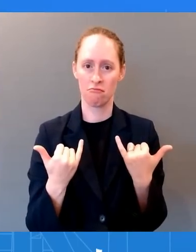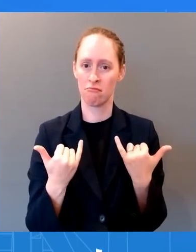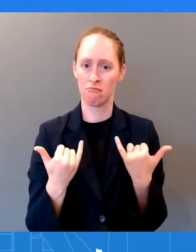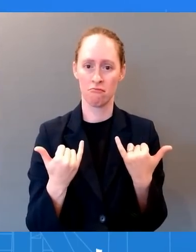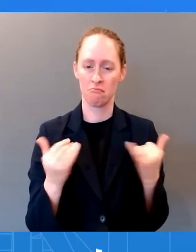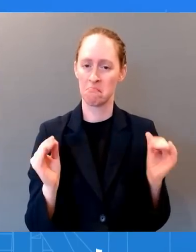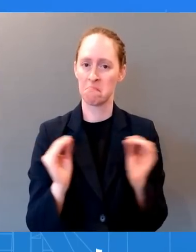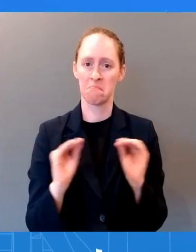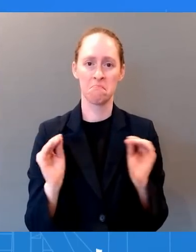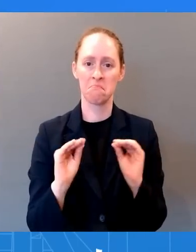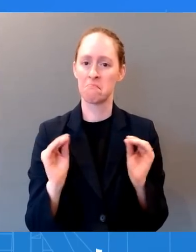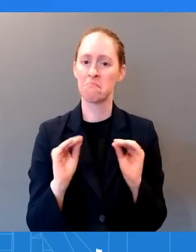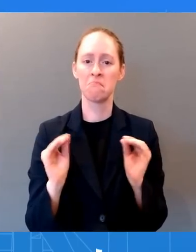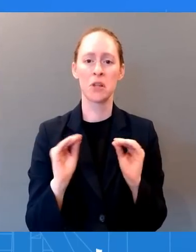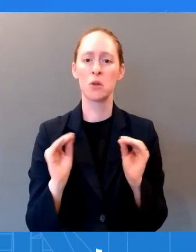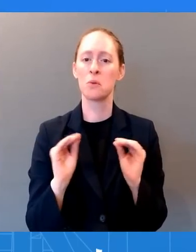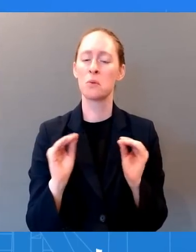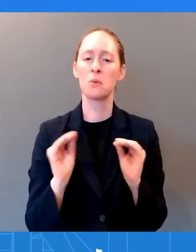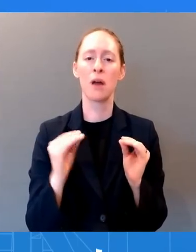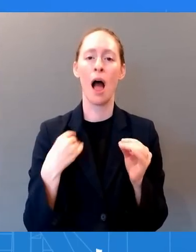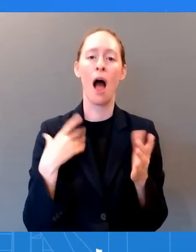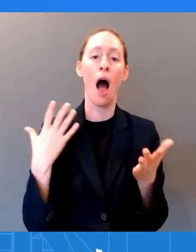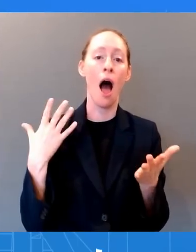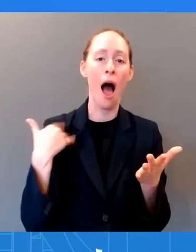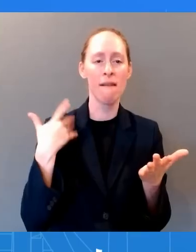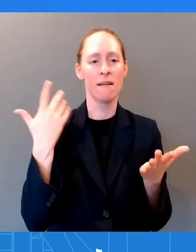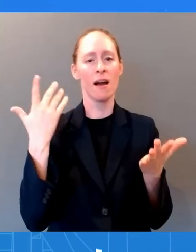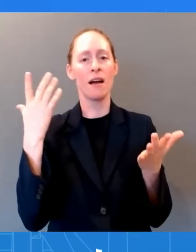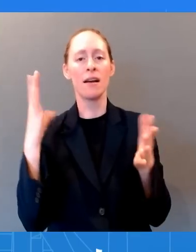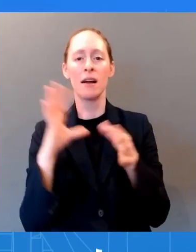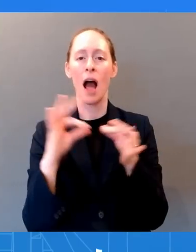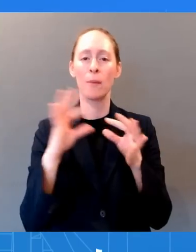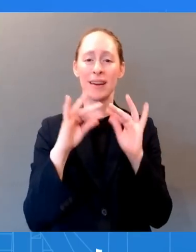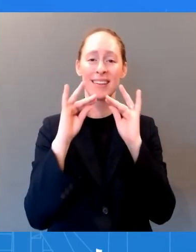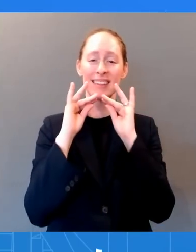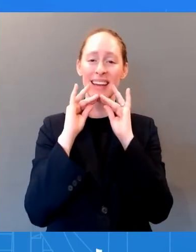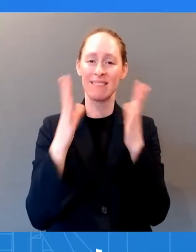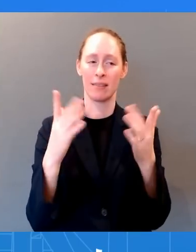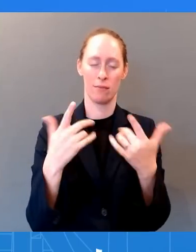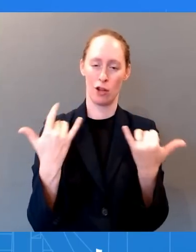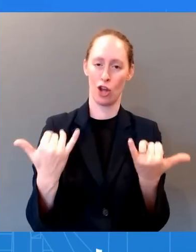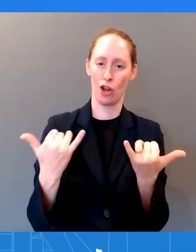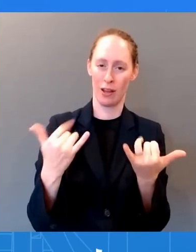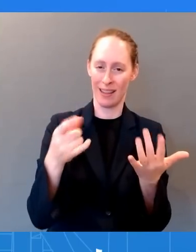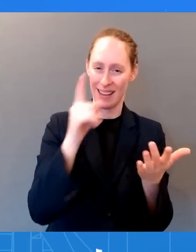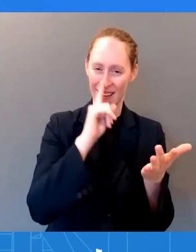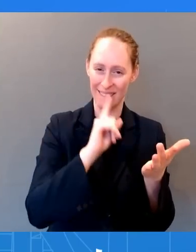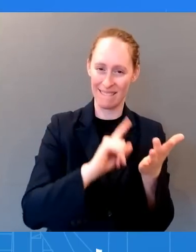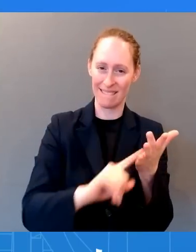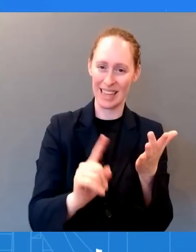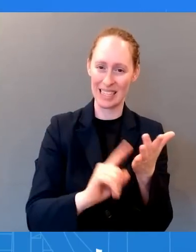on an ongoing investigation. Right? This is an ongoing investigation -- an independent investigation.